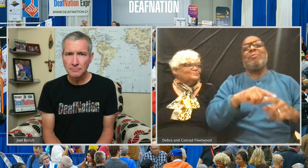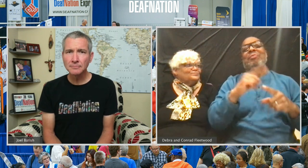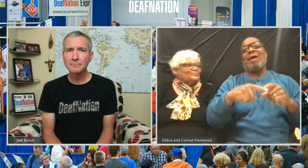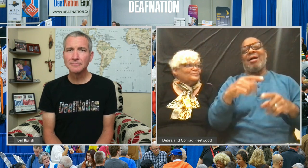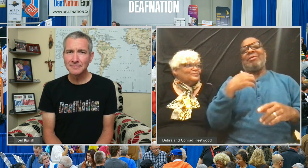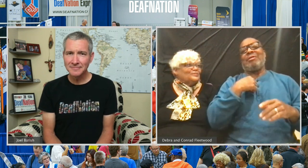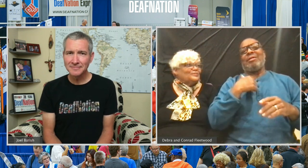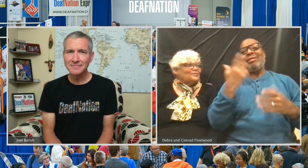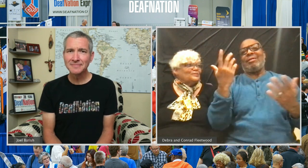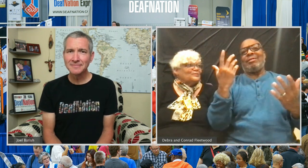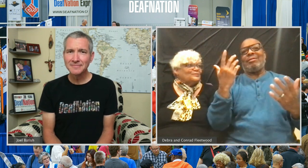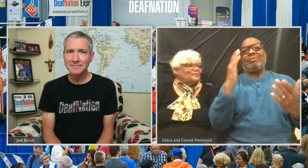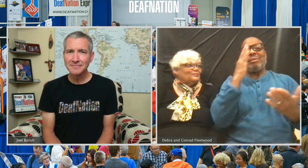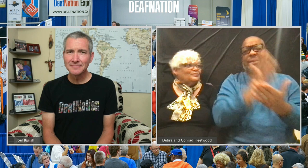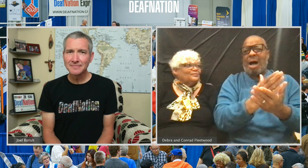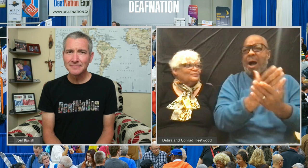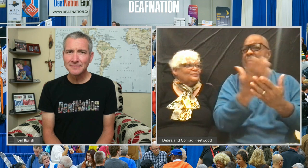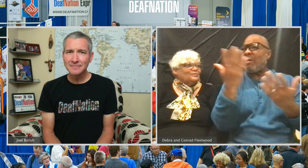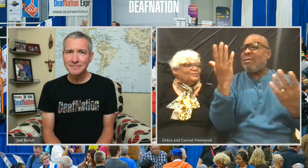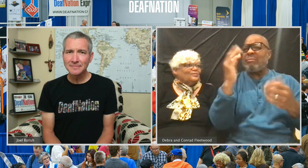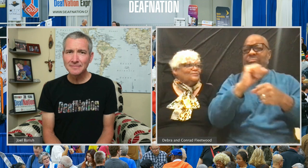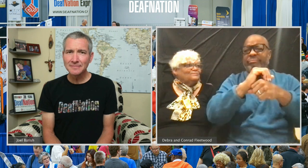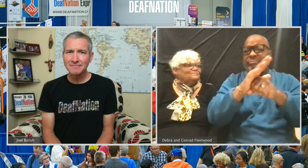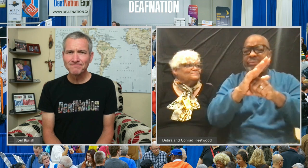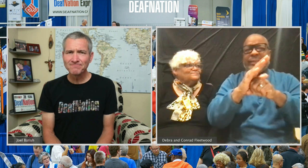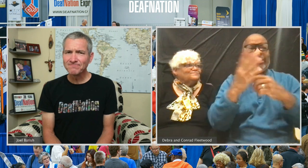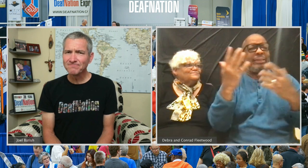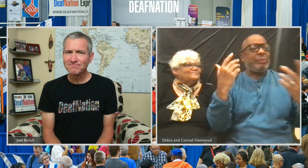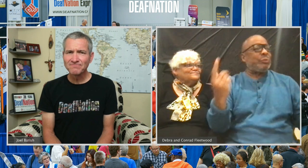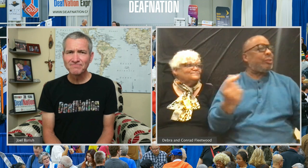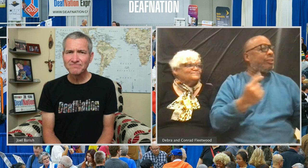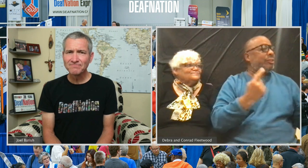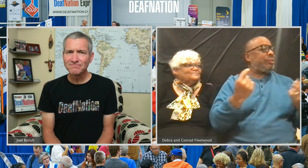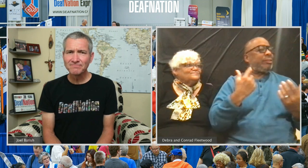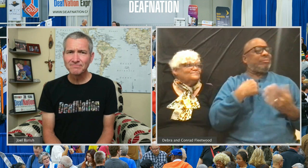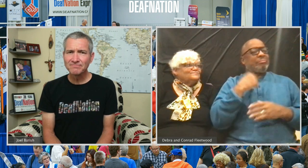Then stopped because of COVID. What to do now?